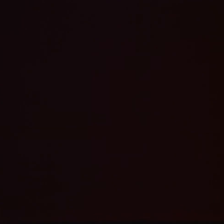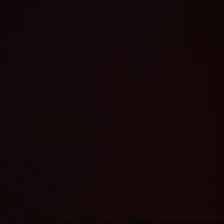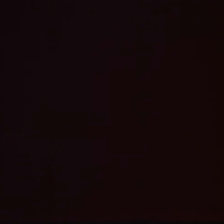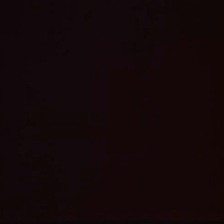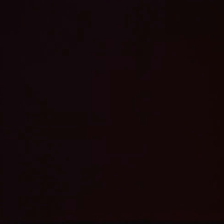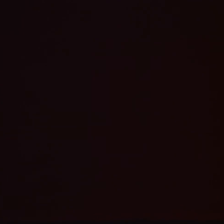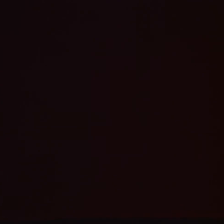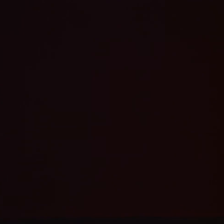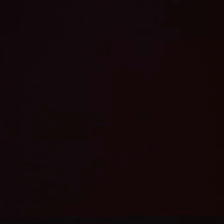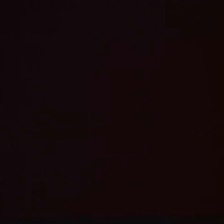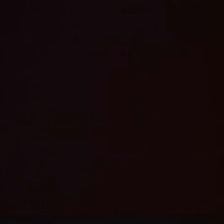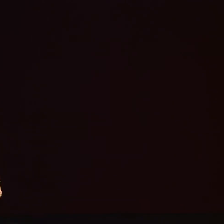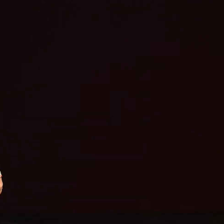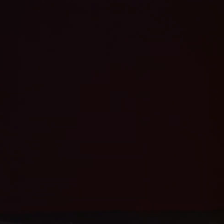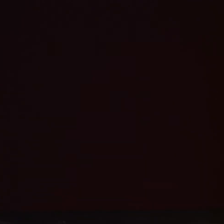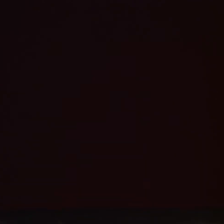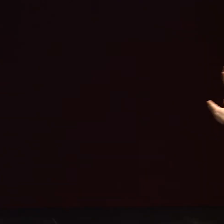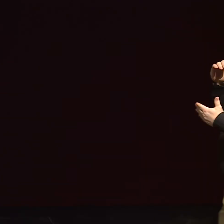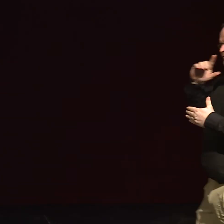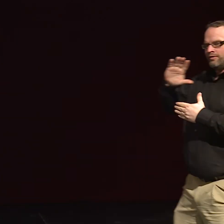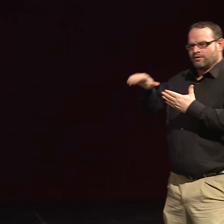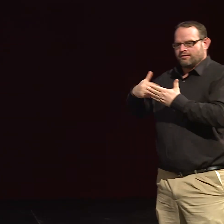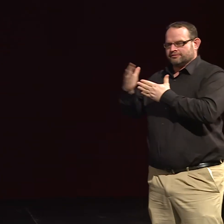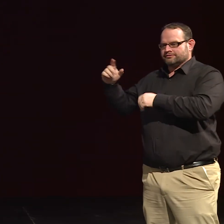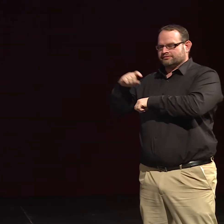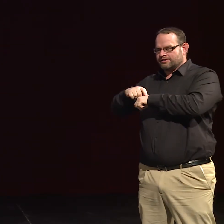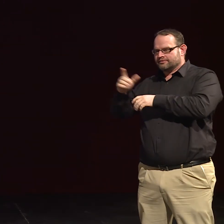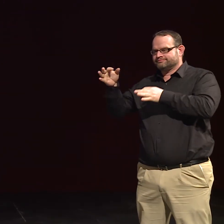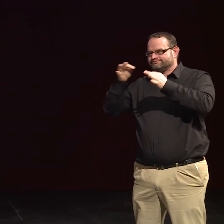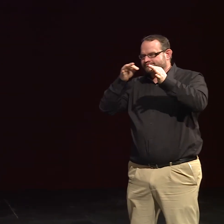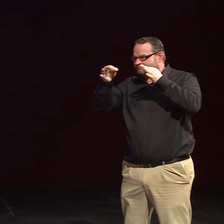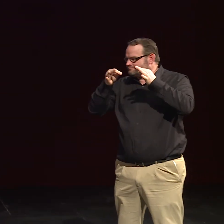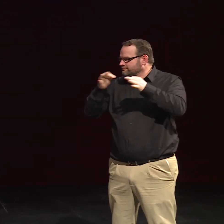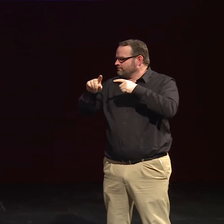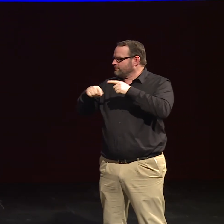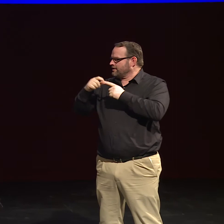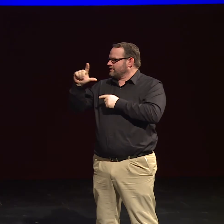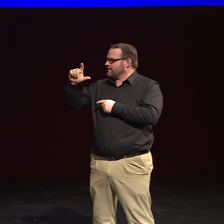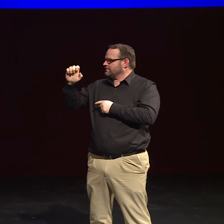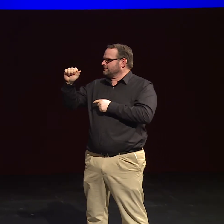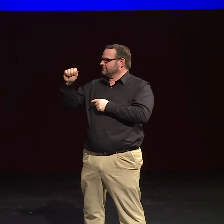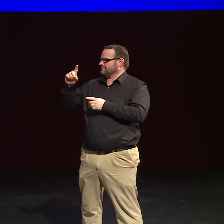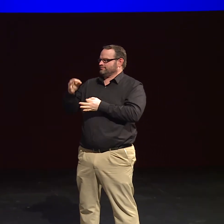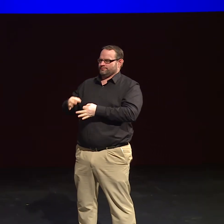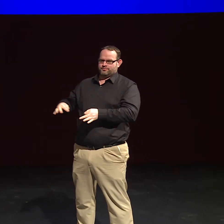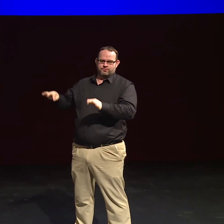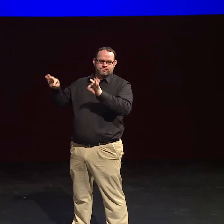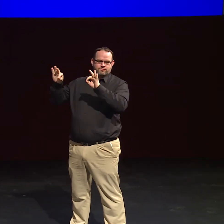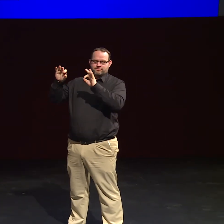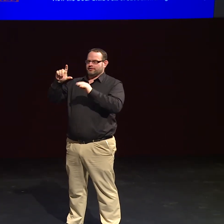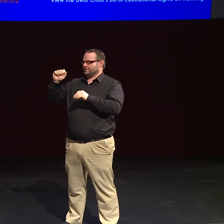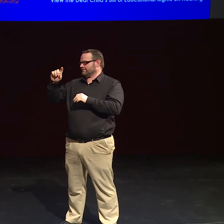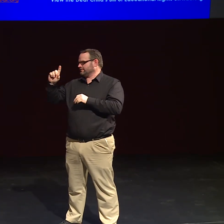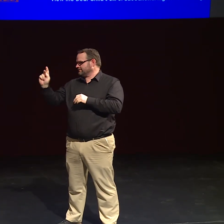Thank you, thank you, thank you, Dr. Rosen. I really appreciate all the time you took this afternoon to talk to us about this important initiative